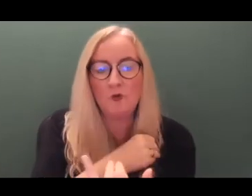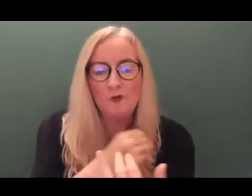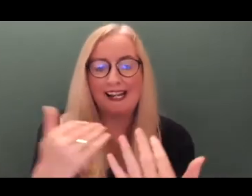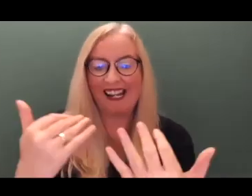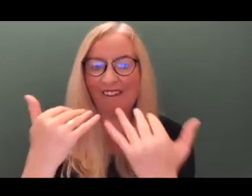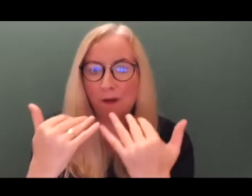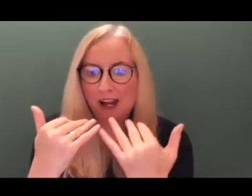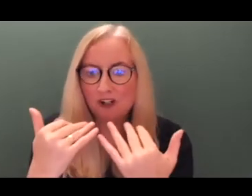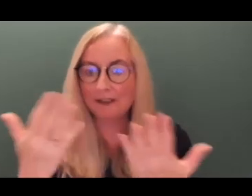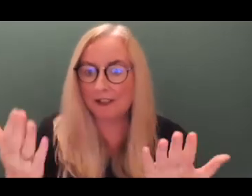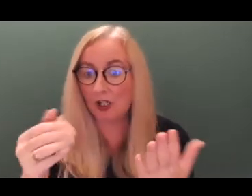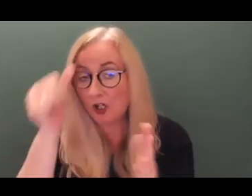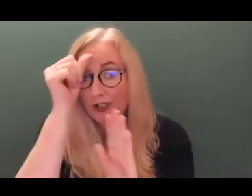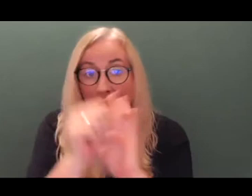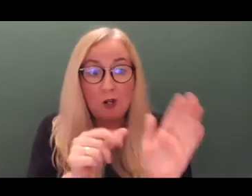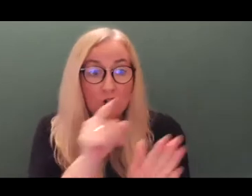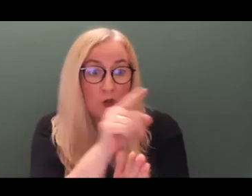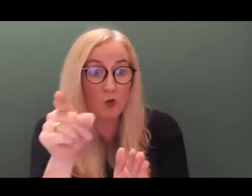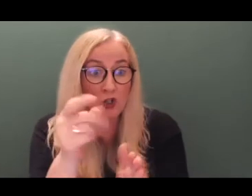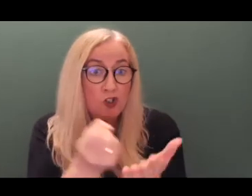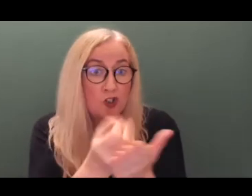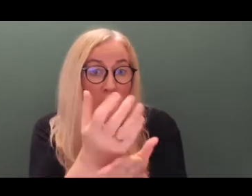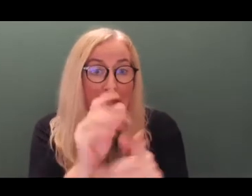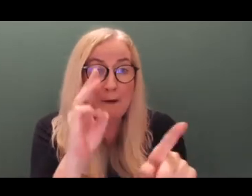The experience you described there Patricia around the banking and Bernice this isn't